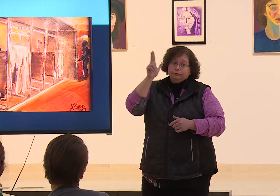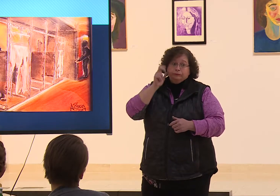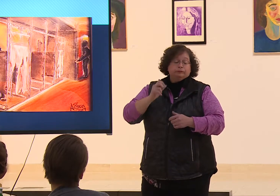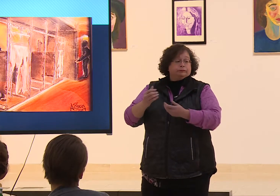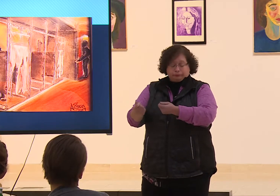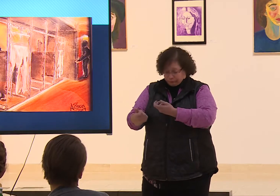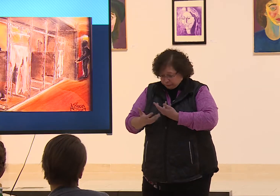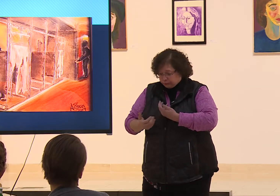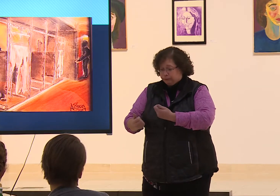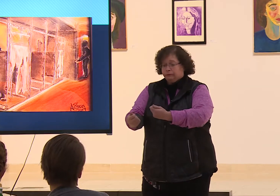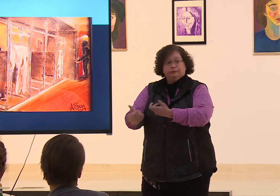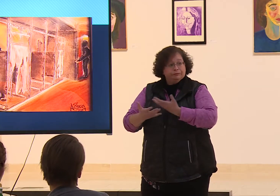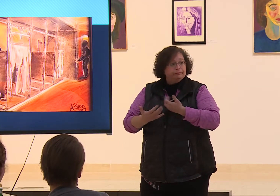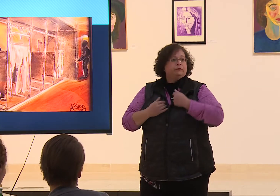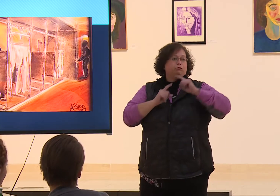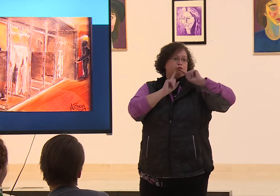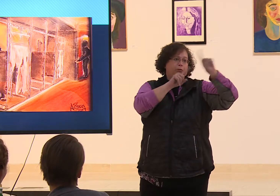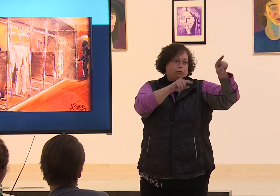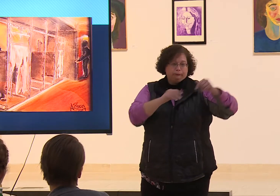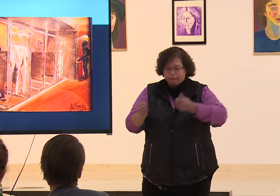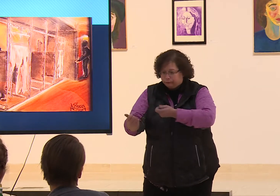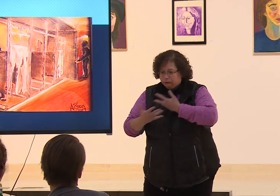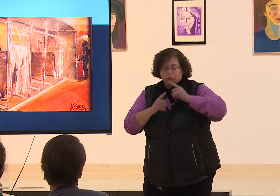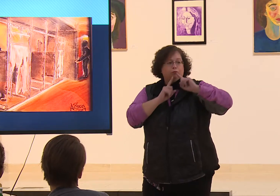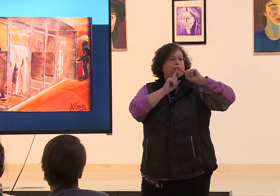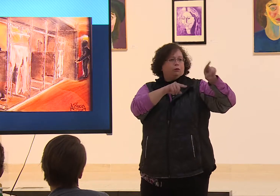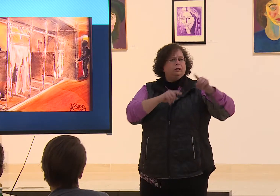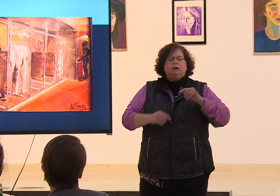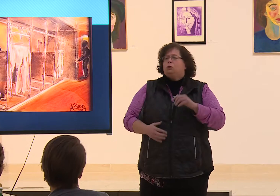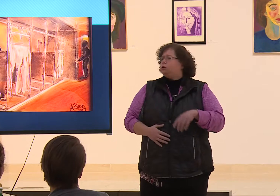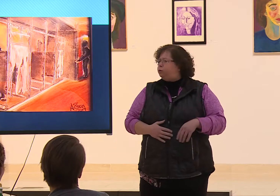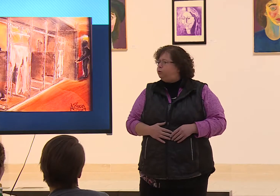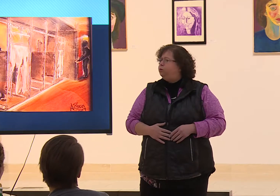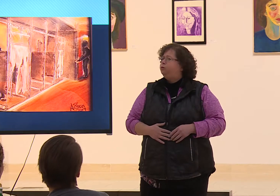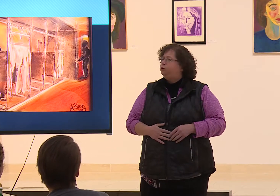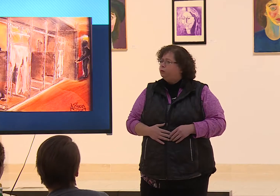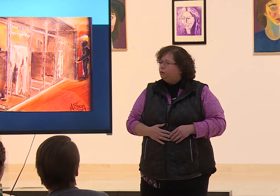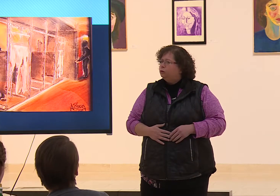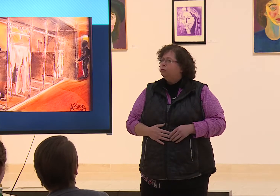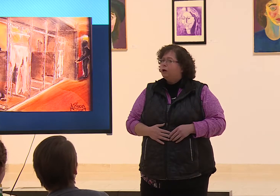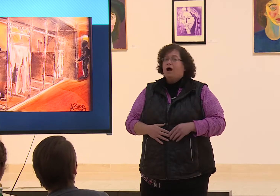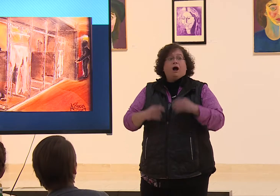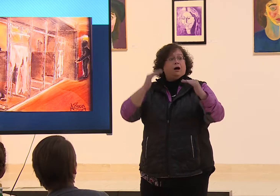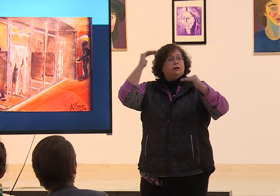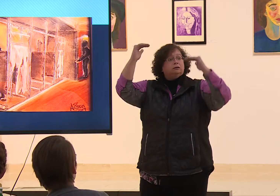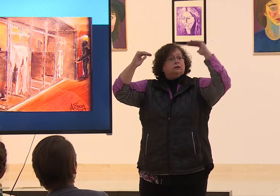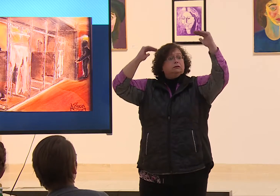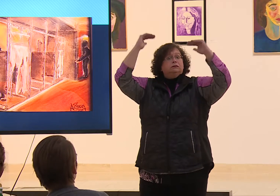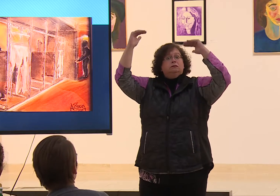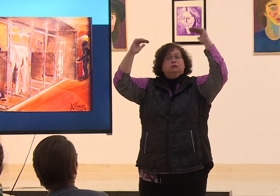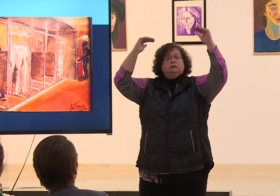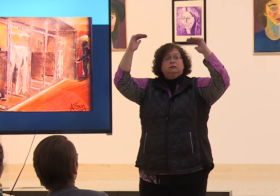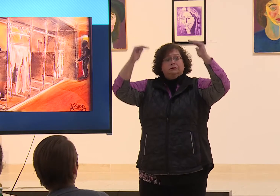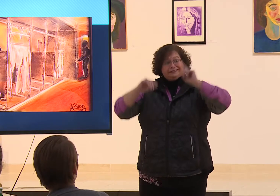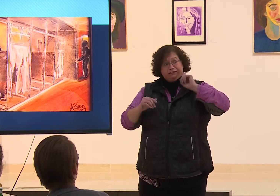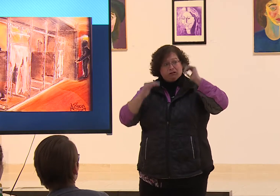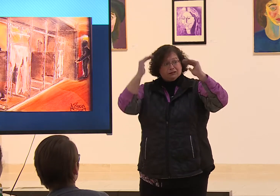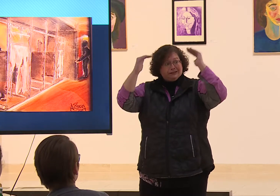That story has been told to me over and over again. I've reported it over and over again